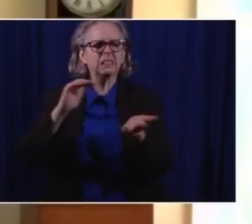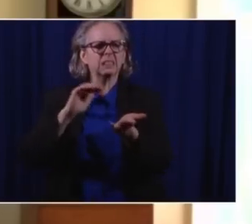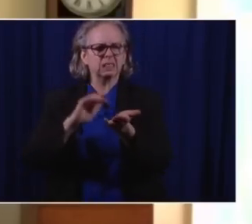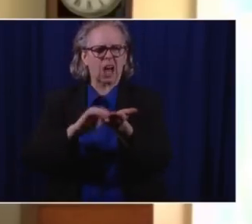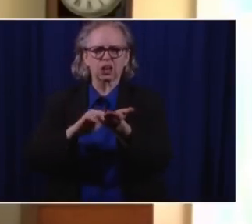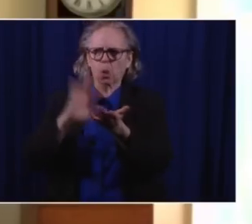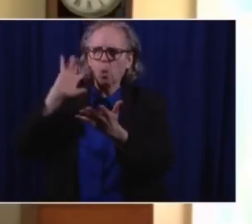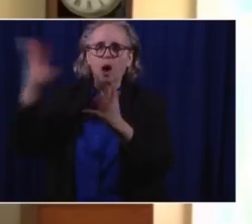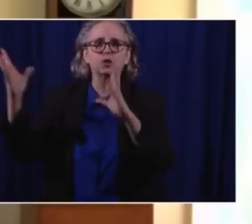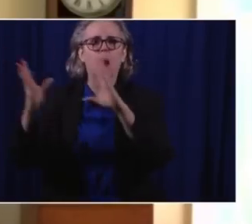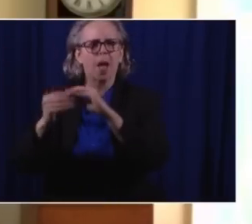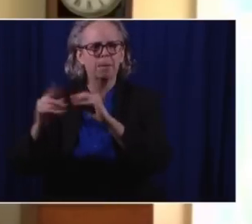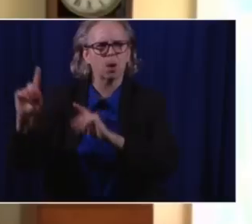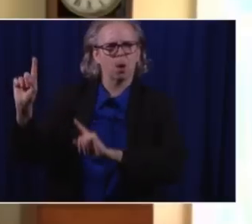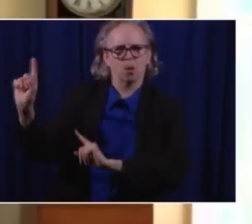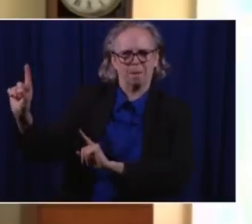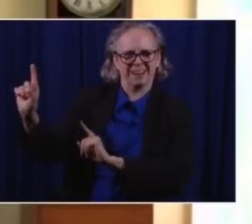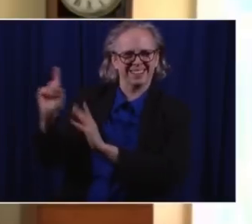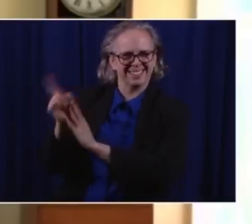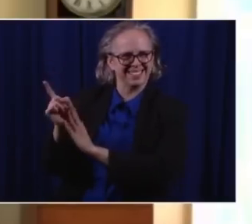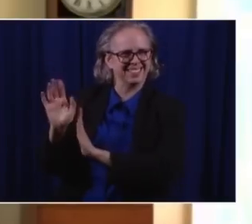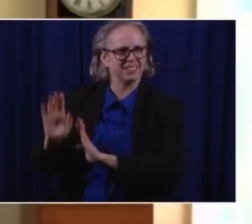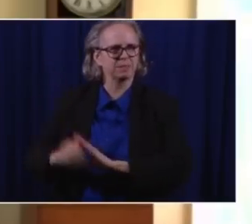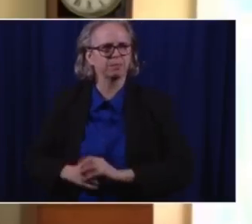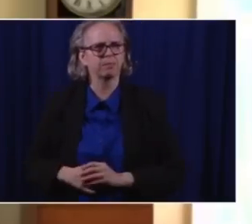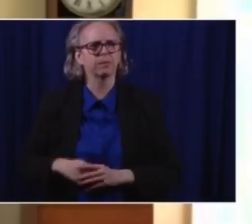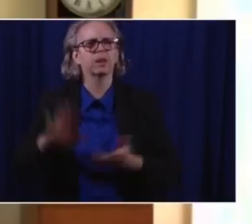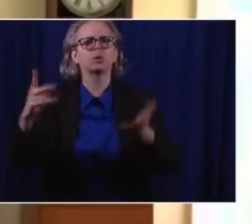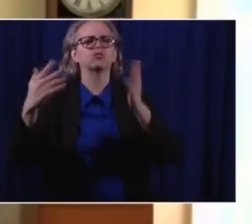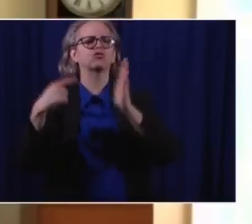as late as September 25th. We're still around here. We've seen what's happened.